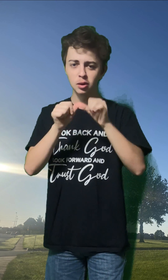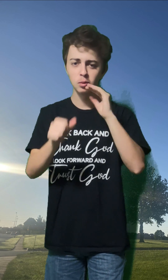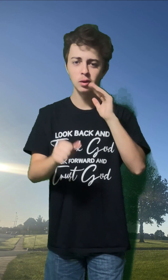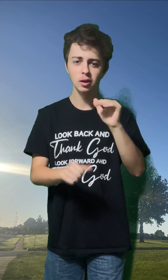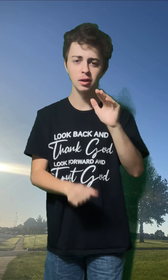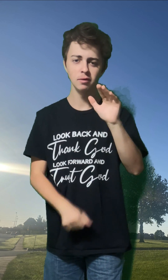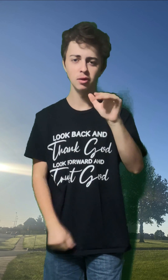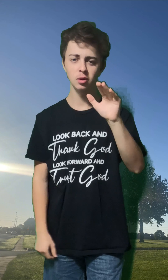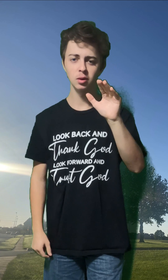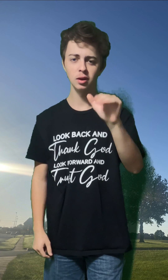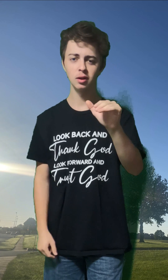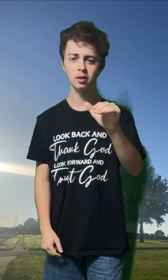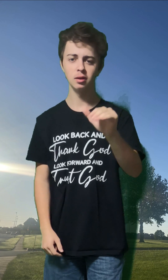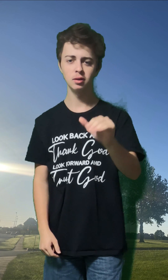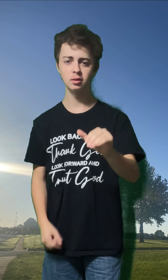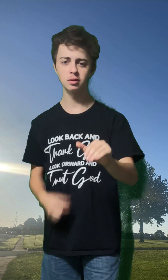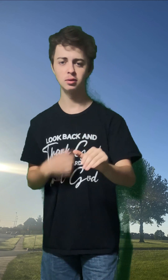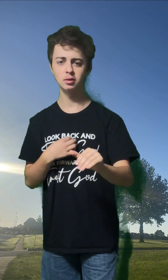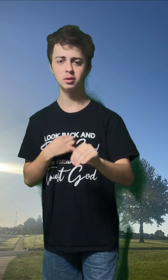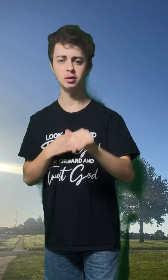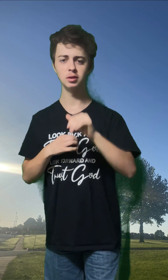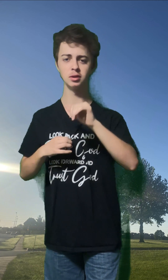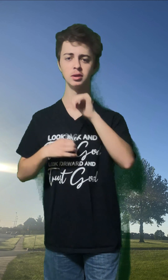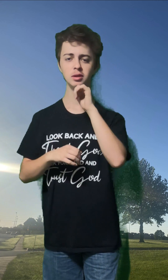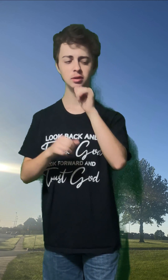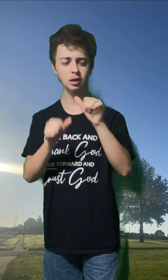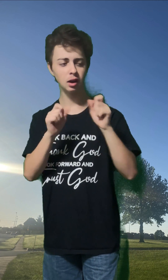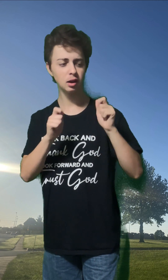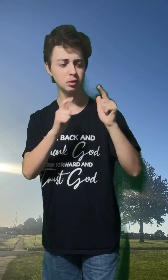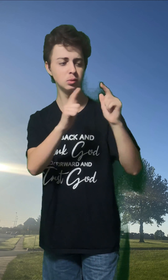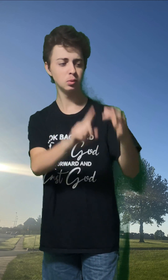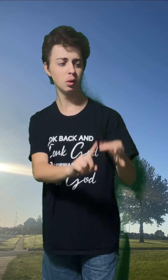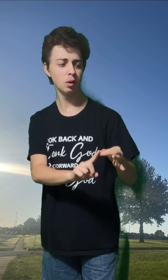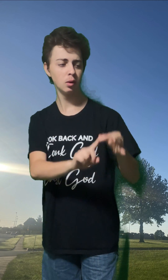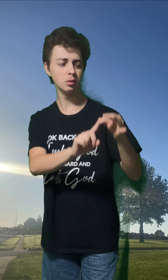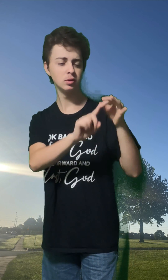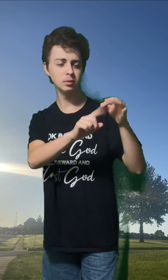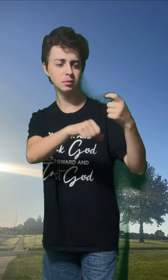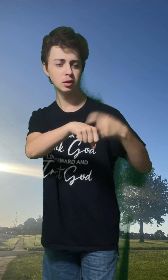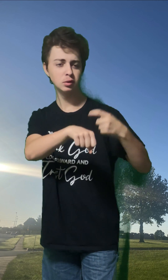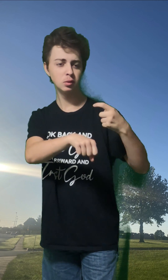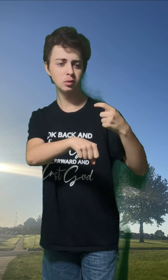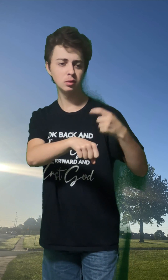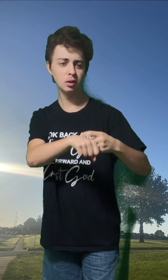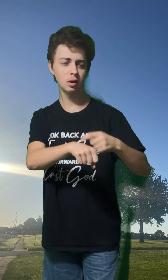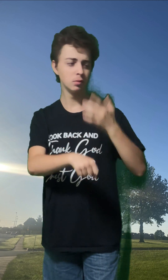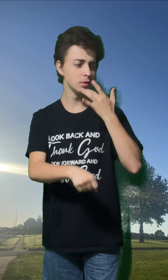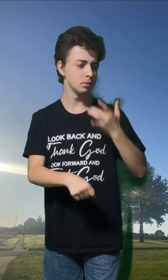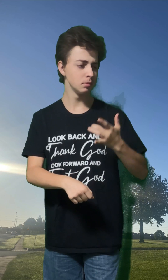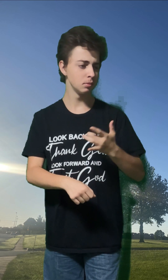I'll wave farewell But not to all the special times